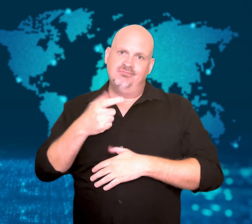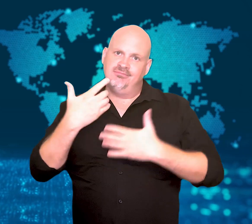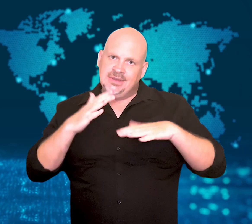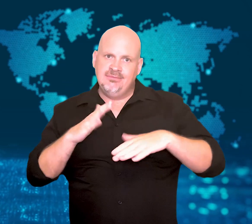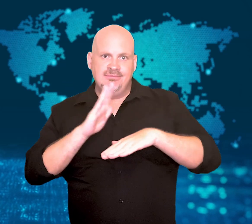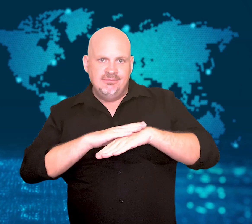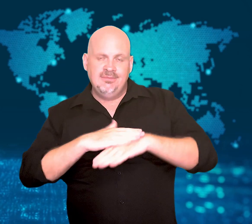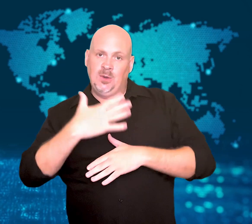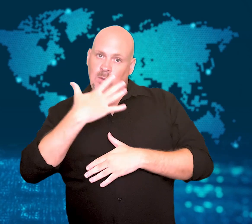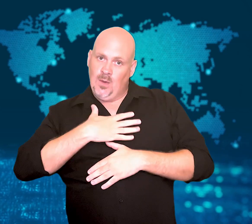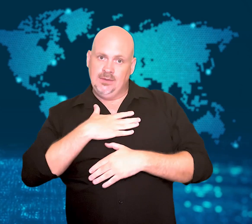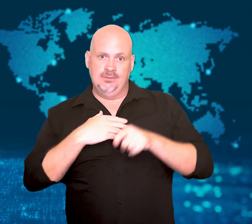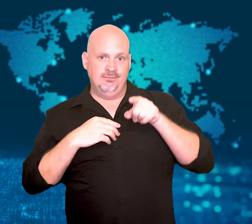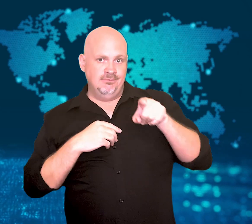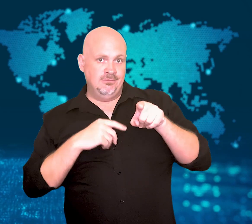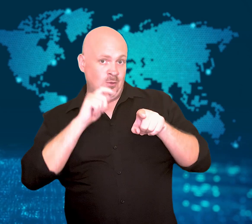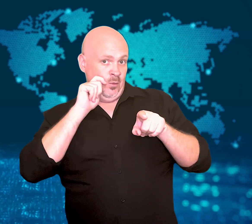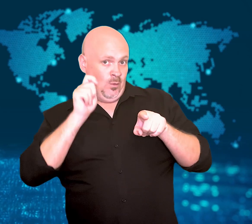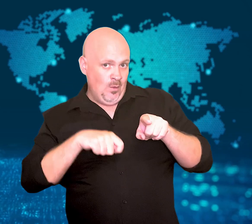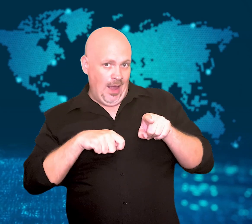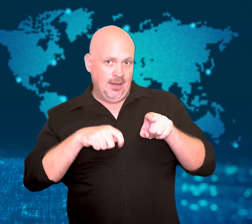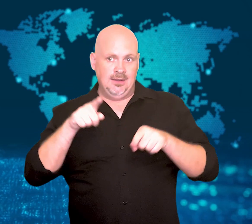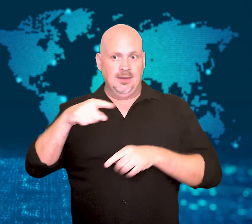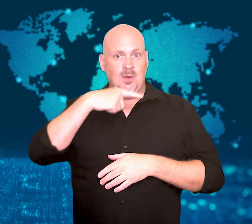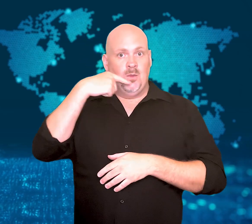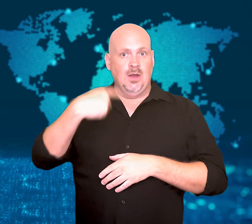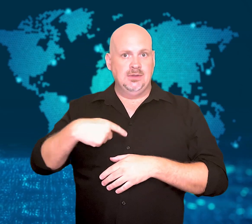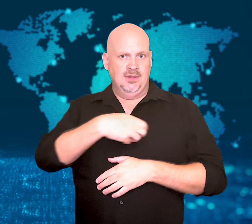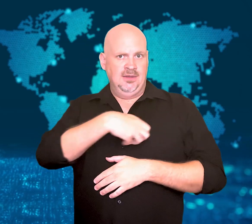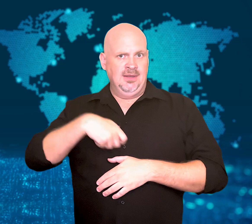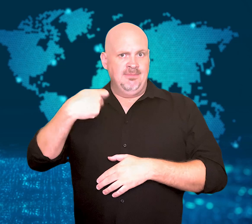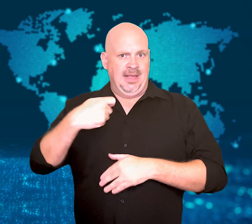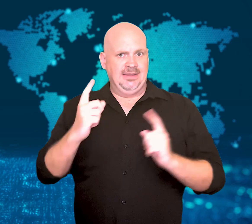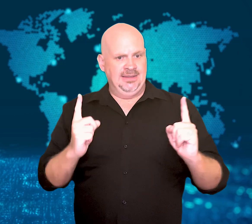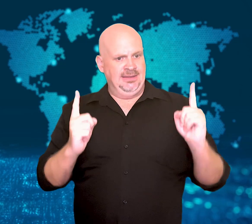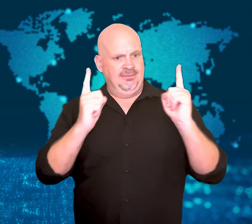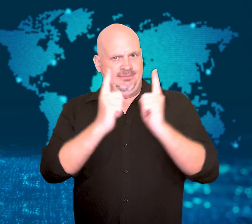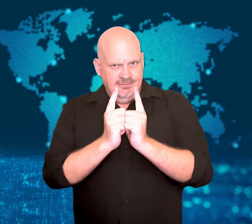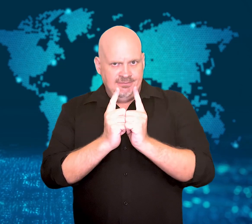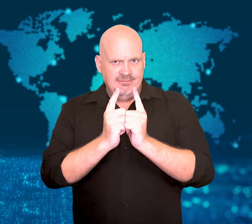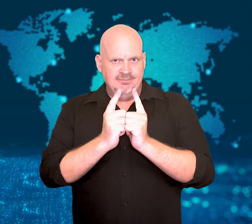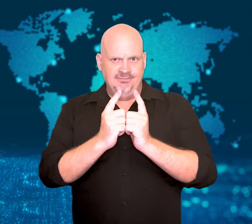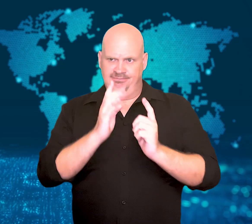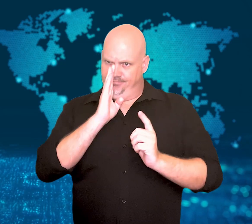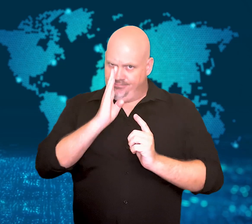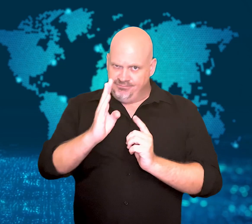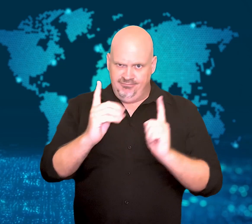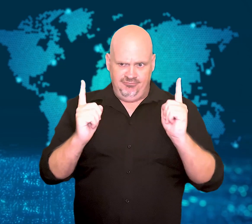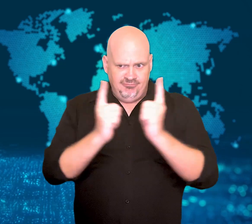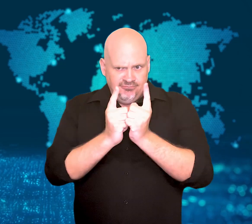The leaders of Germany and France have called for "direct negotiations"